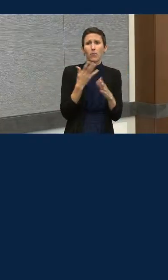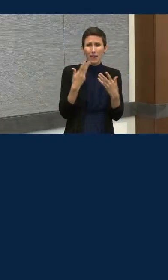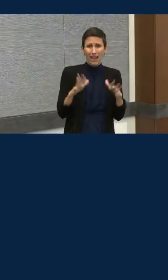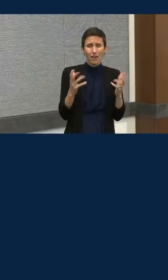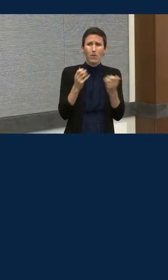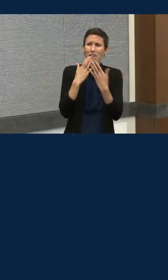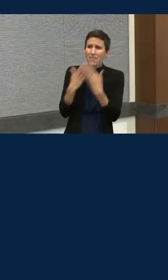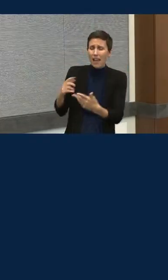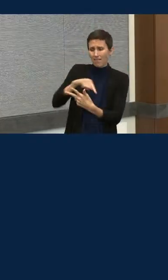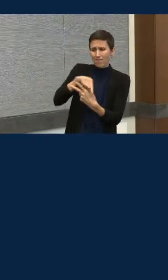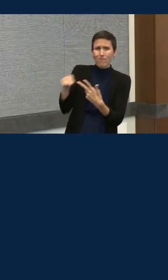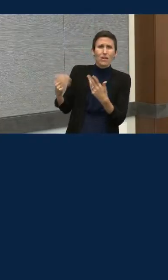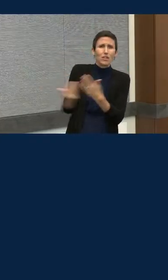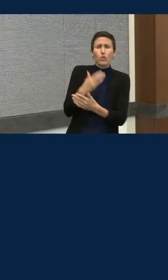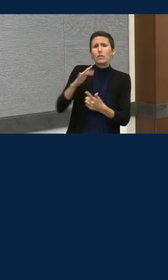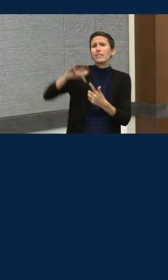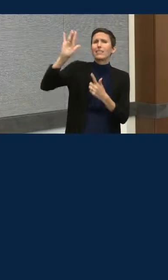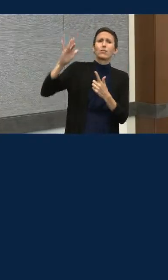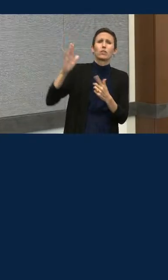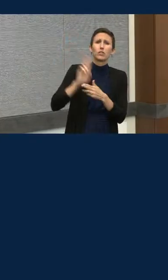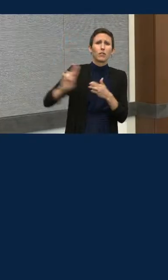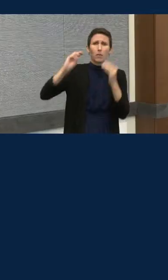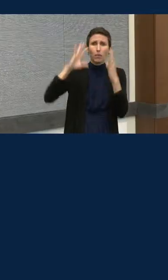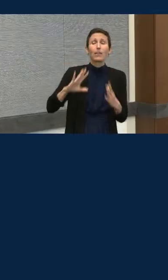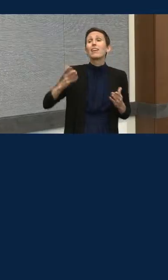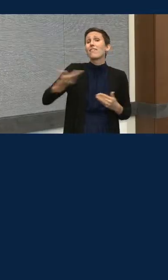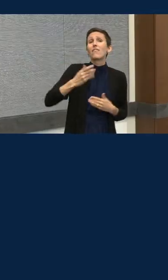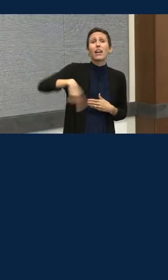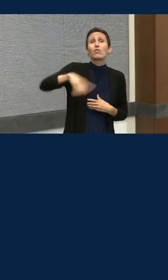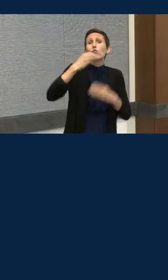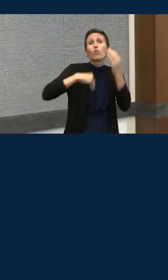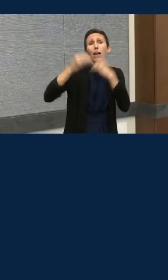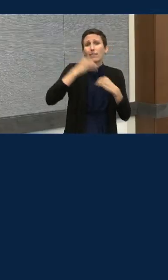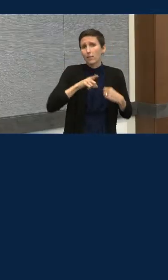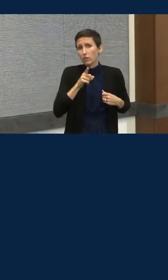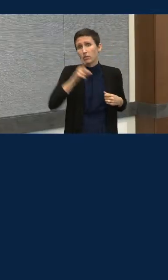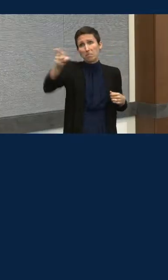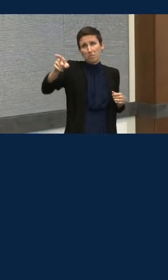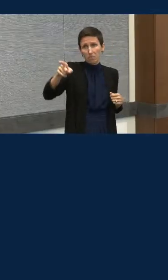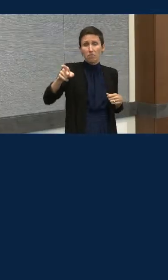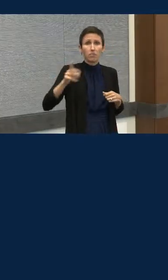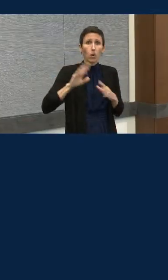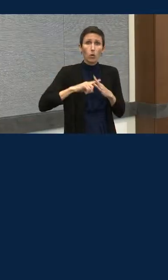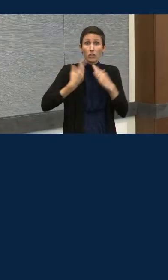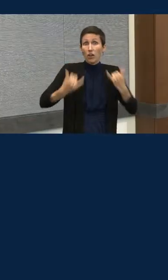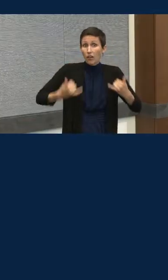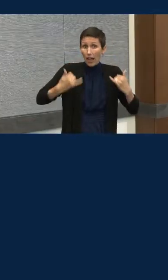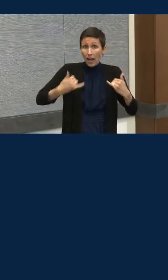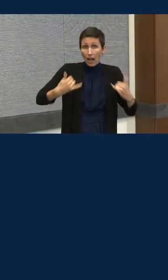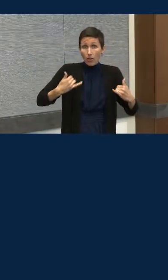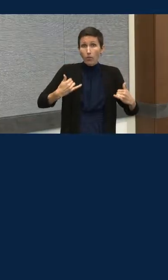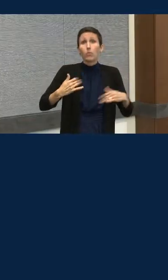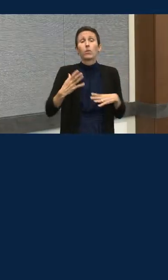professor and invite you all to a reception beginning now. Just through the doors on my left.